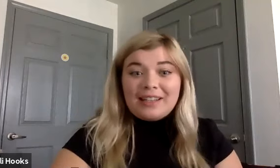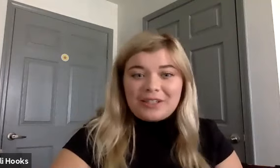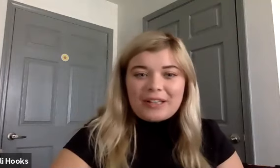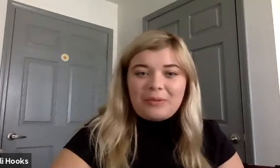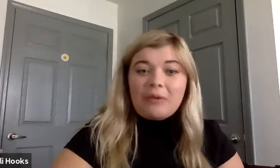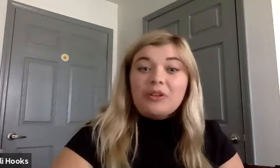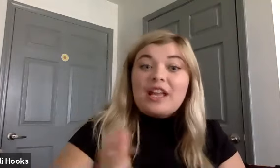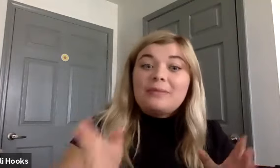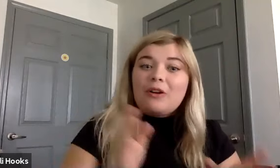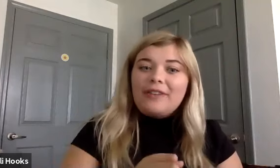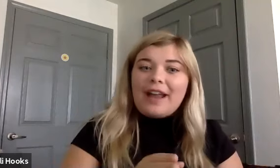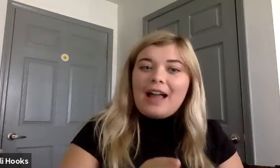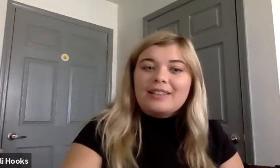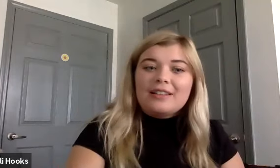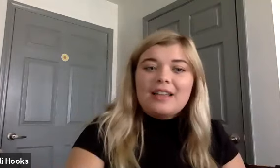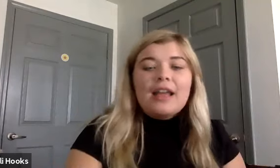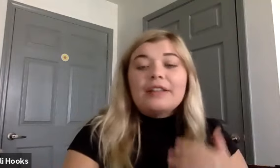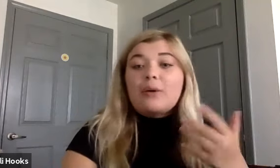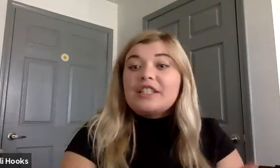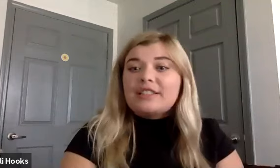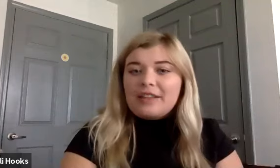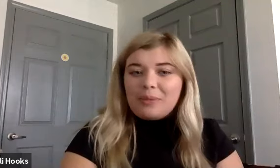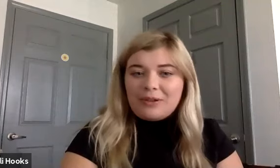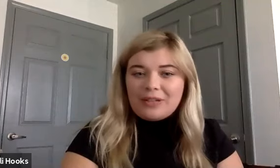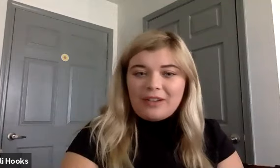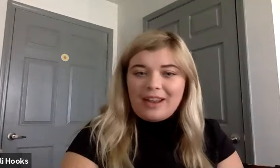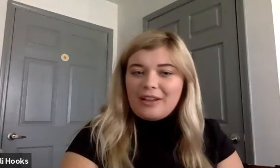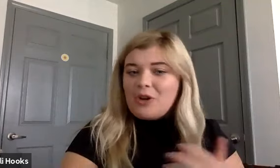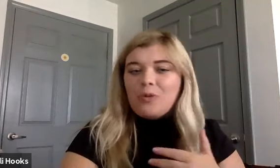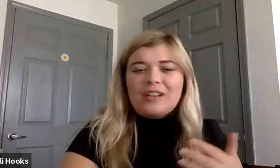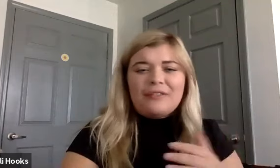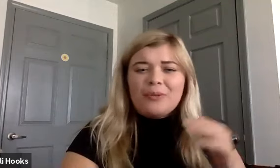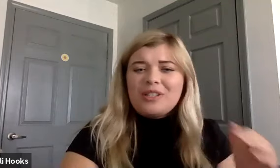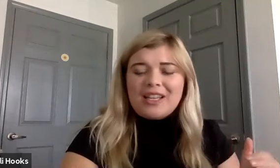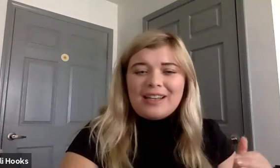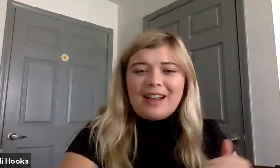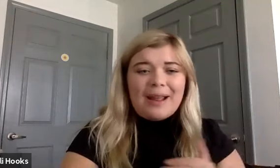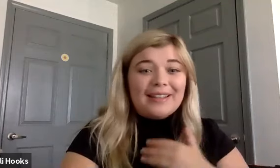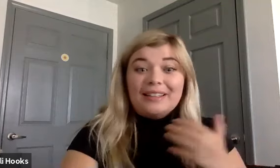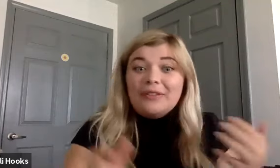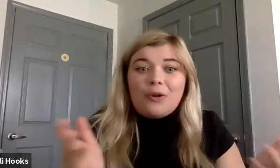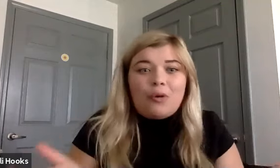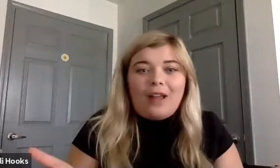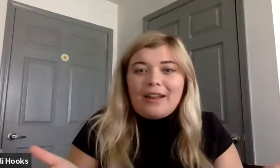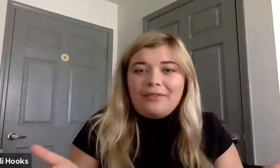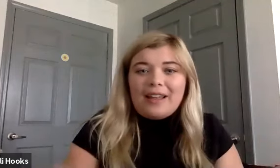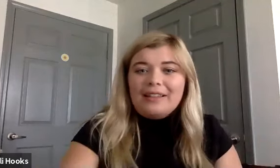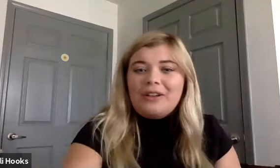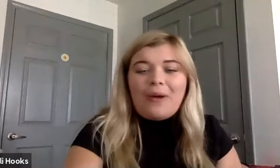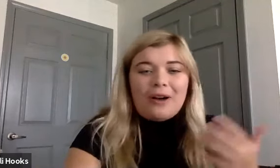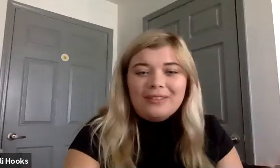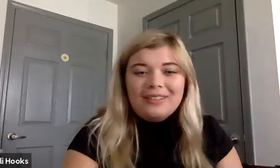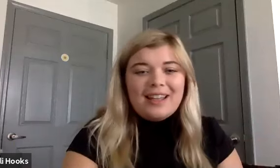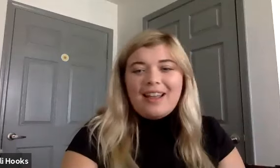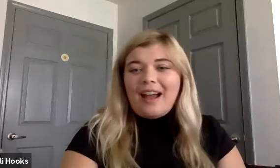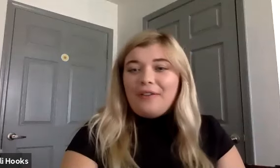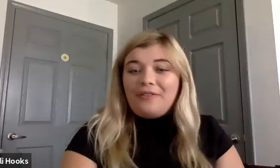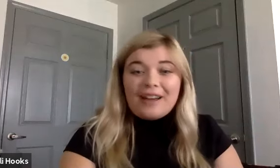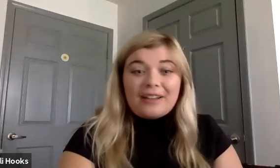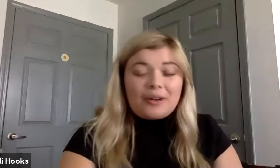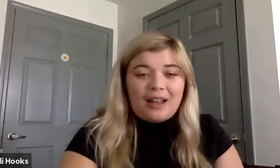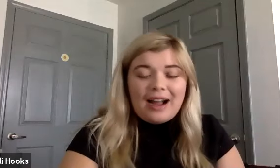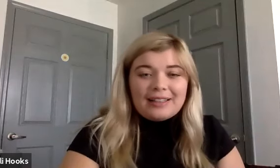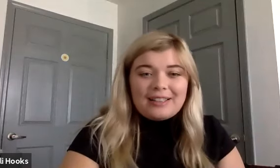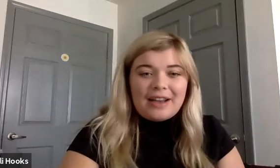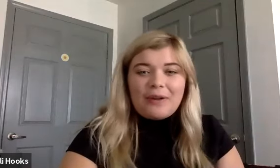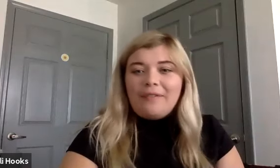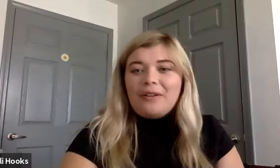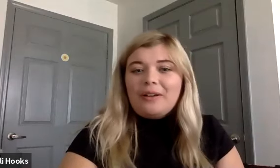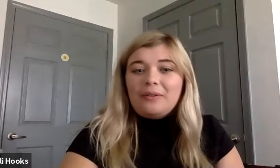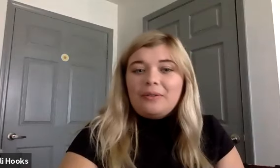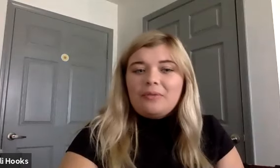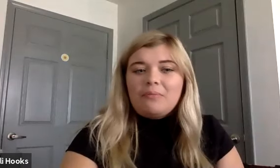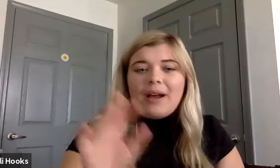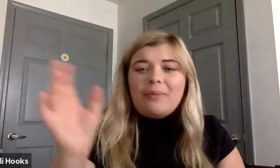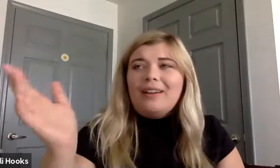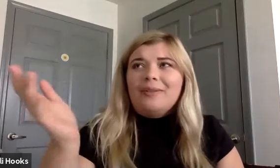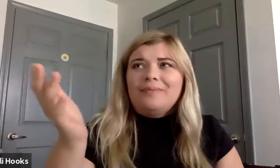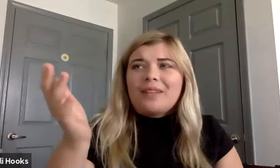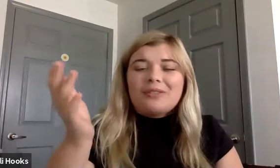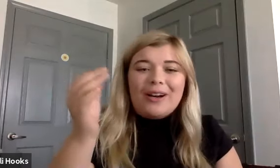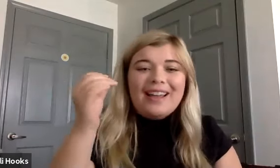a kidney transplant which takes me off dialysis. And so I just take the pills every day there's no more need for machine, I get to live a normal life I get to go out and have fun and go to class, I don't have to me.